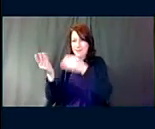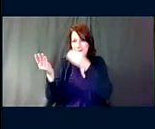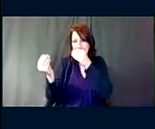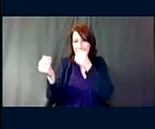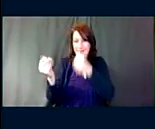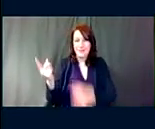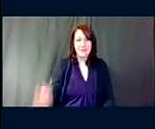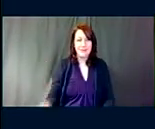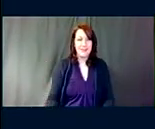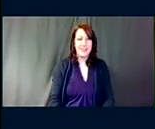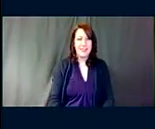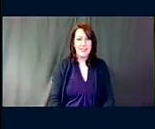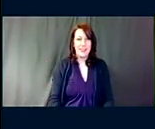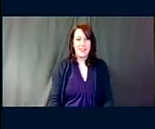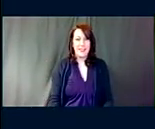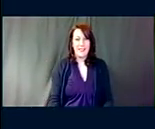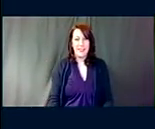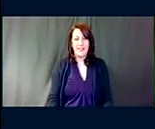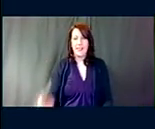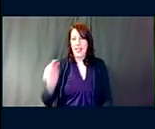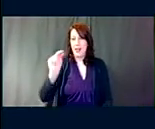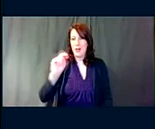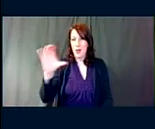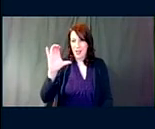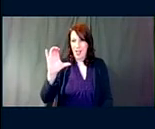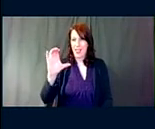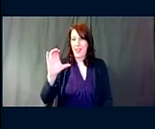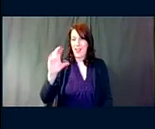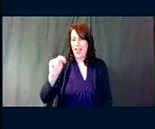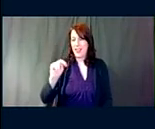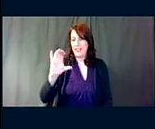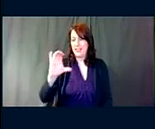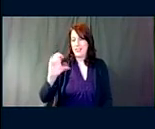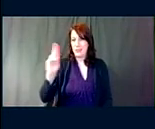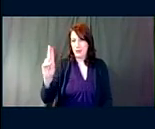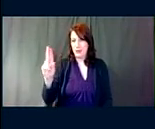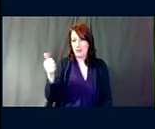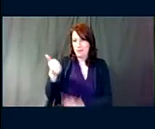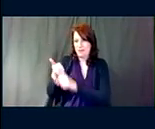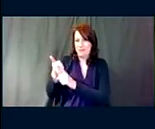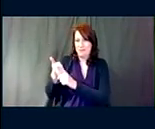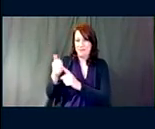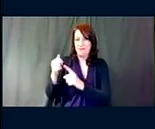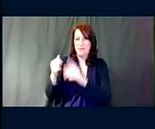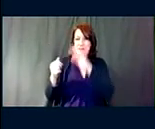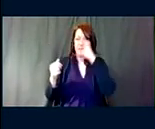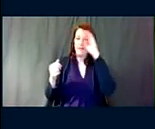THIS IS A BUDDY OF MINE, I TEASE HIM, SEAN KIMBRELL, NCCU, AND I